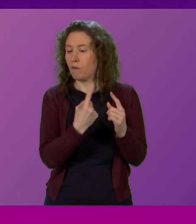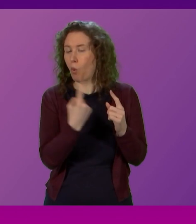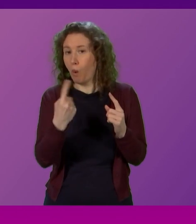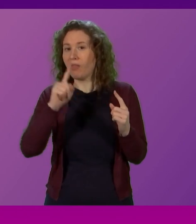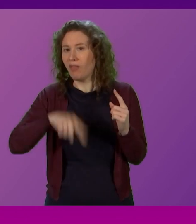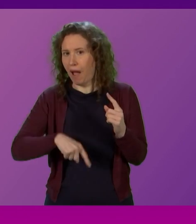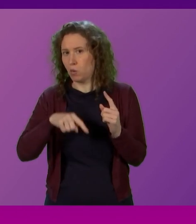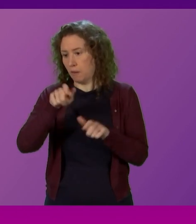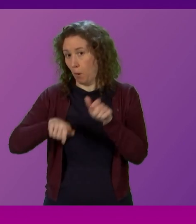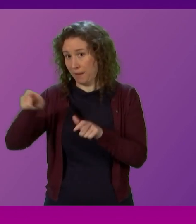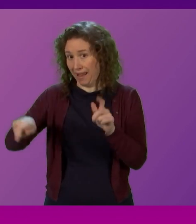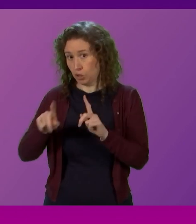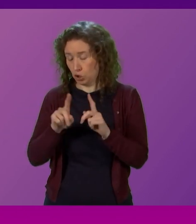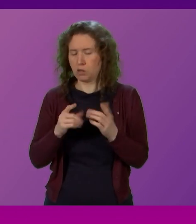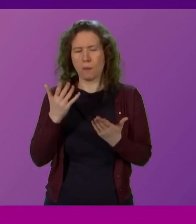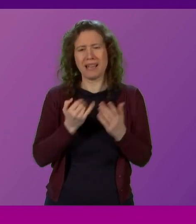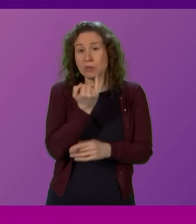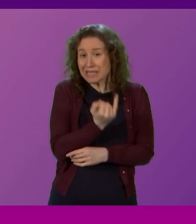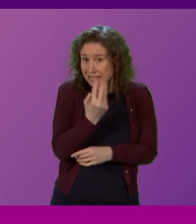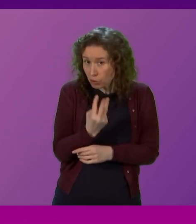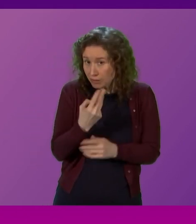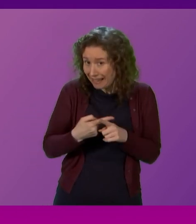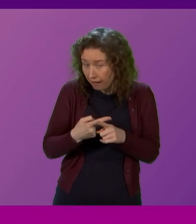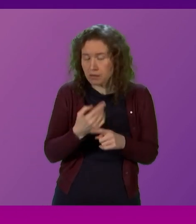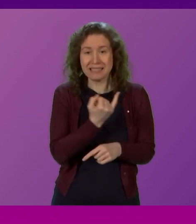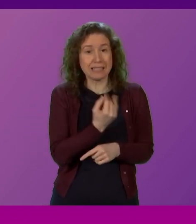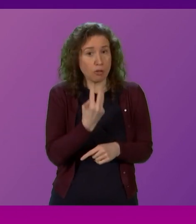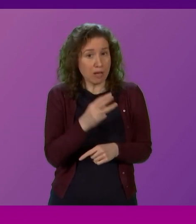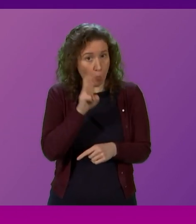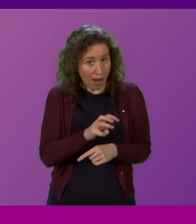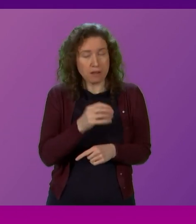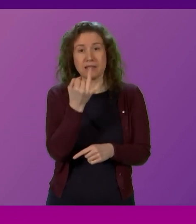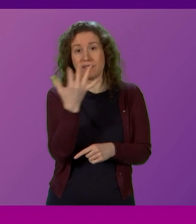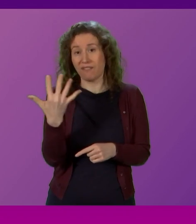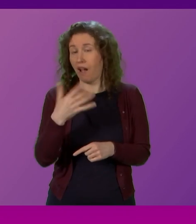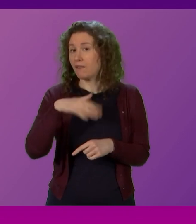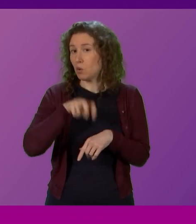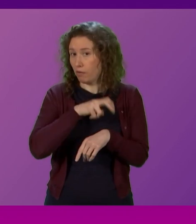100,000 in England, 63 per 100,000 in Wales and 75 per 100,000 in Northern Ireland.